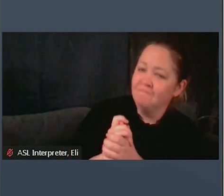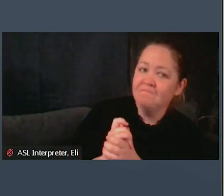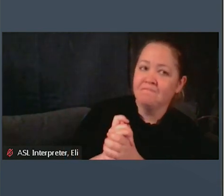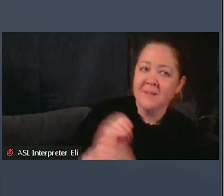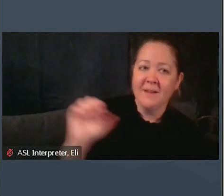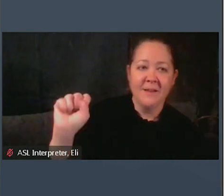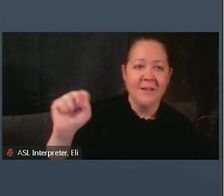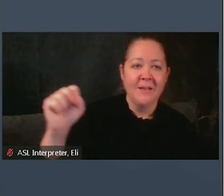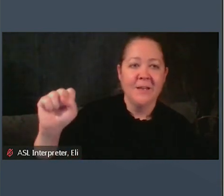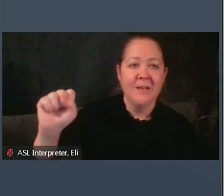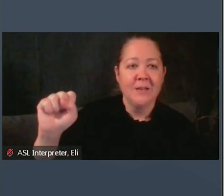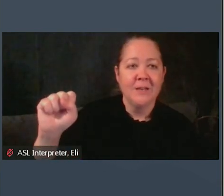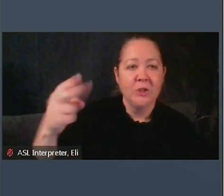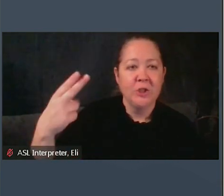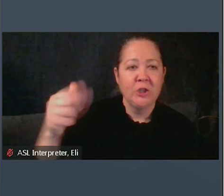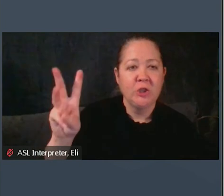Okay. Rolling Sharp.